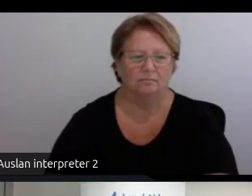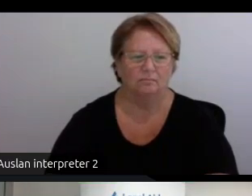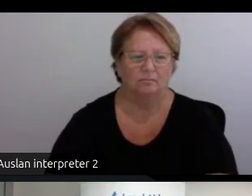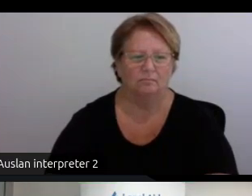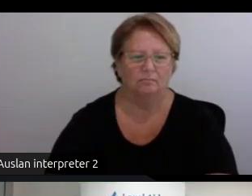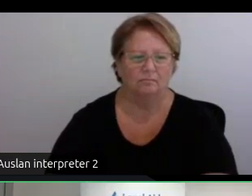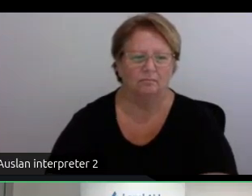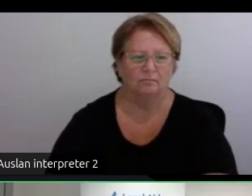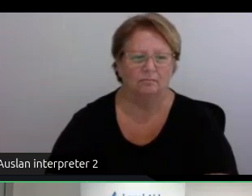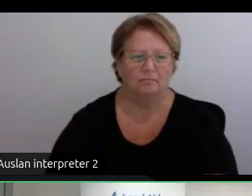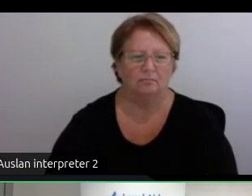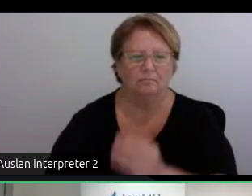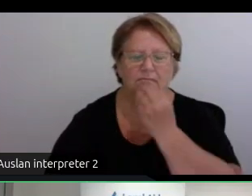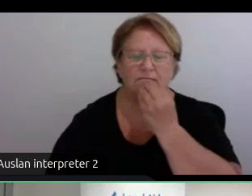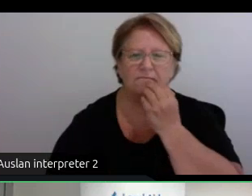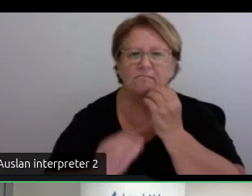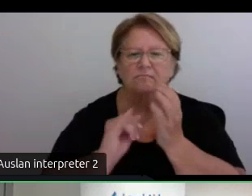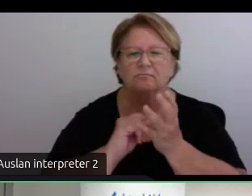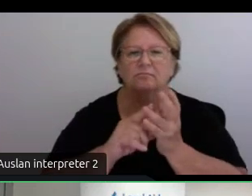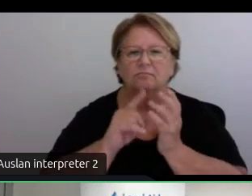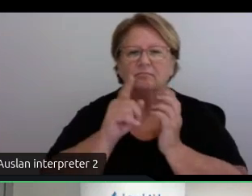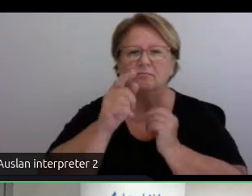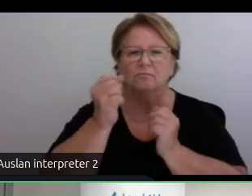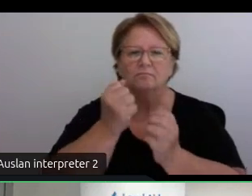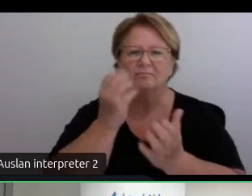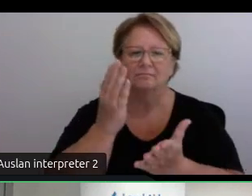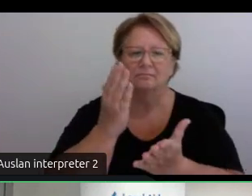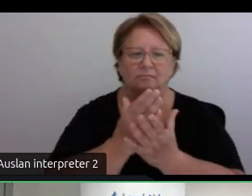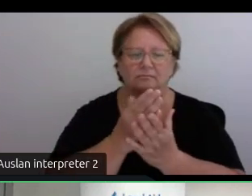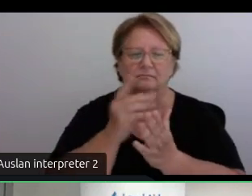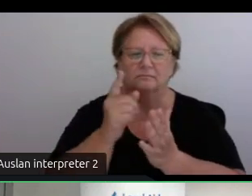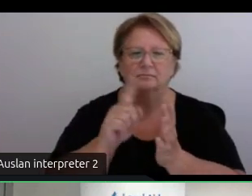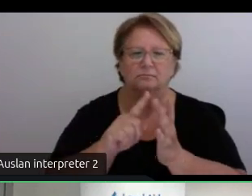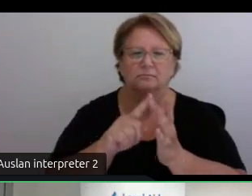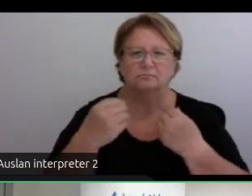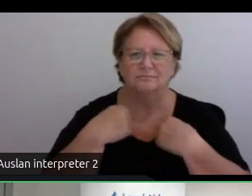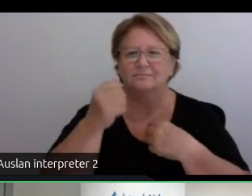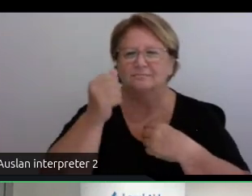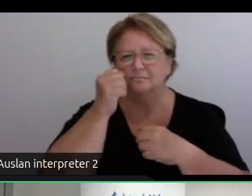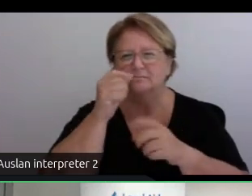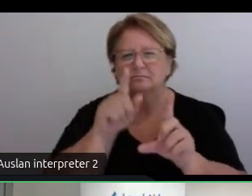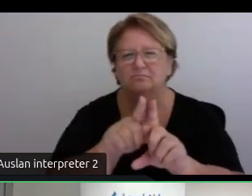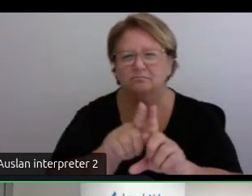the community lawyers who are well versed in all of this is make sure the insurance company knows